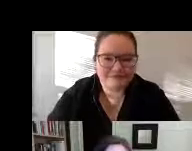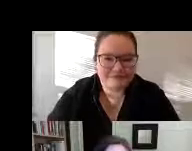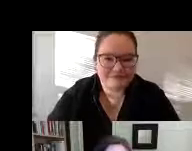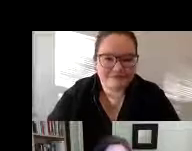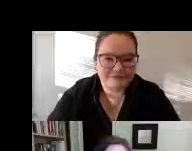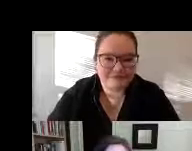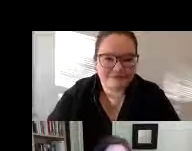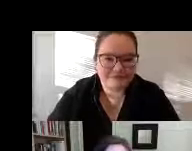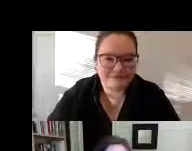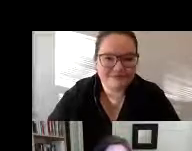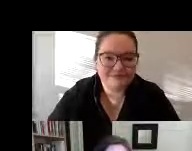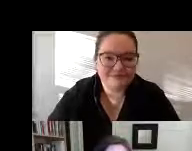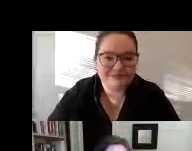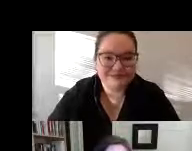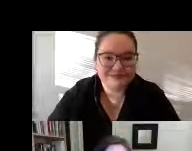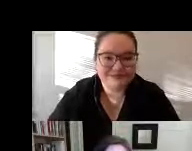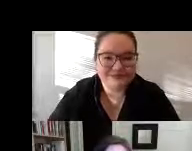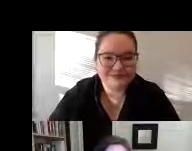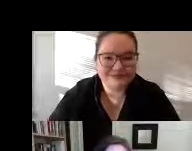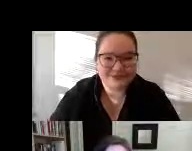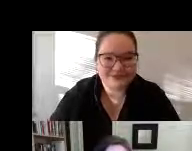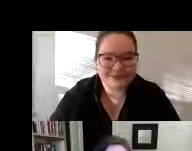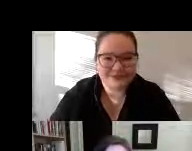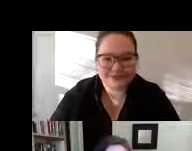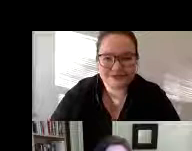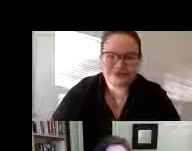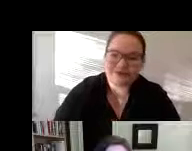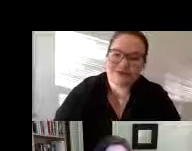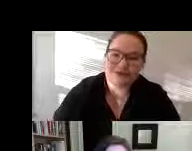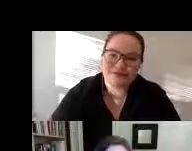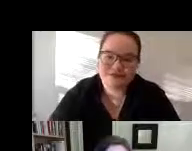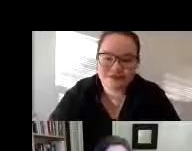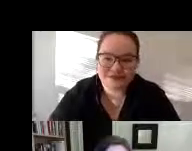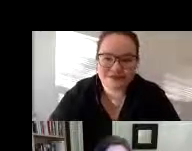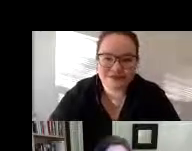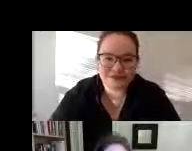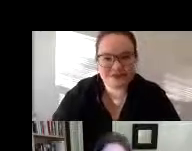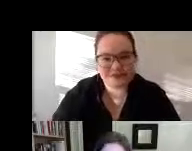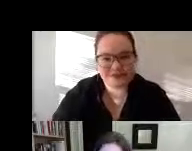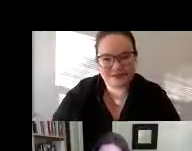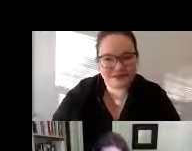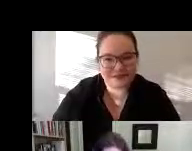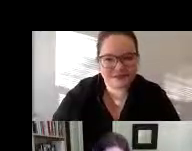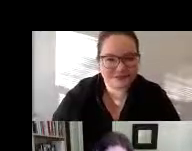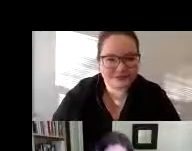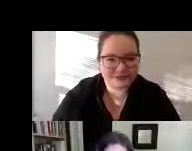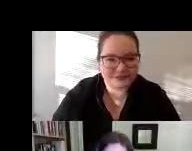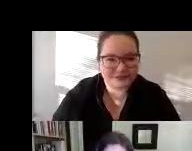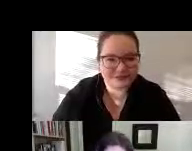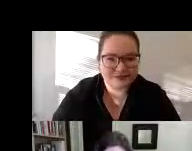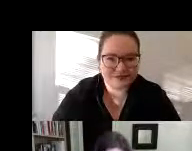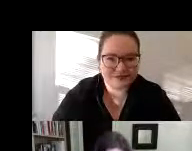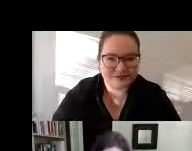upheld me over the last couple of years - my work is reflective of Sanchofa, so as I move forward